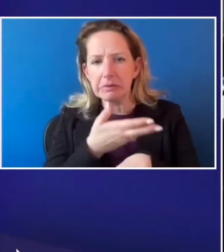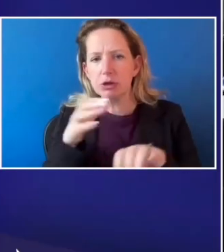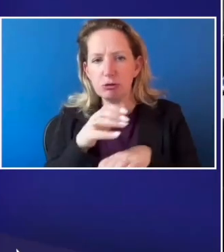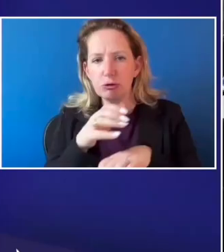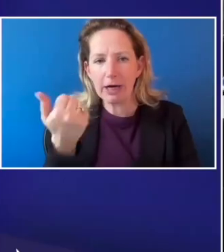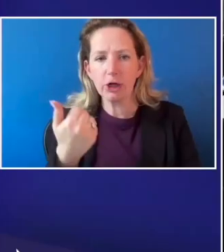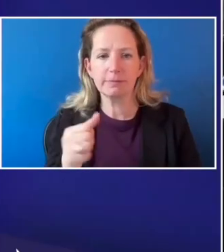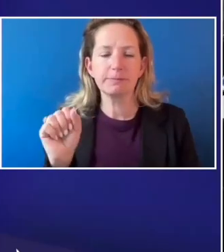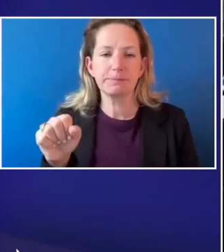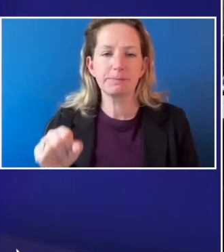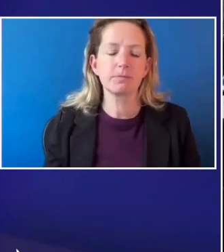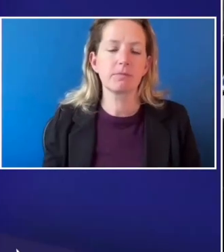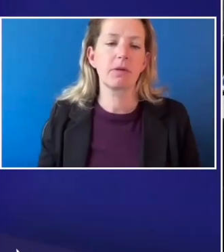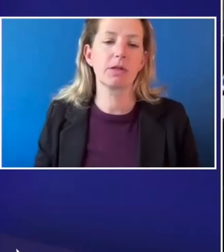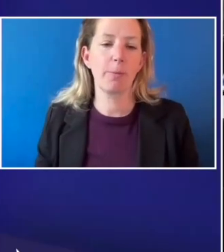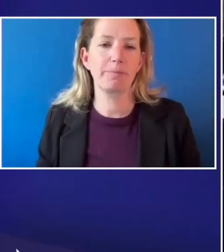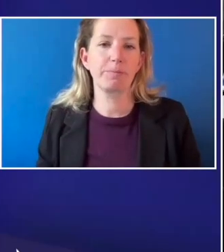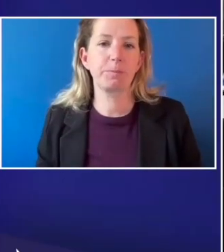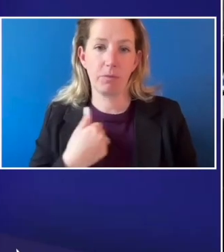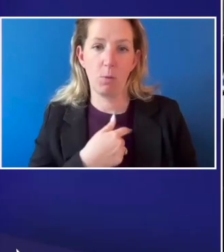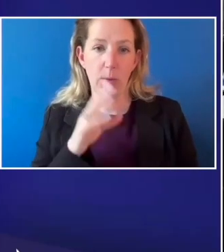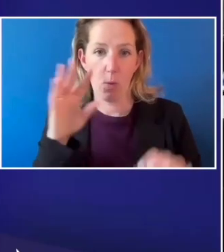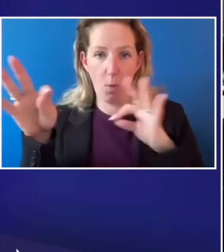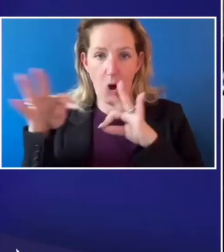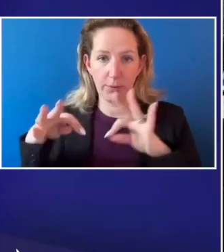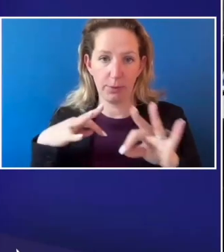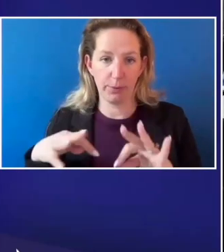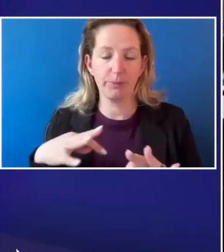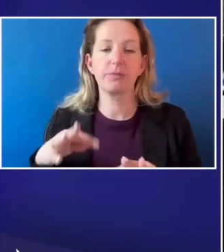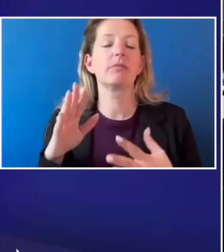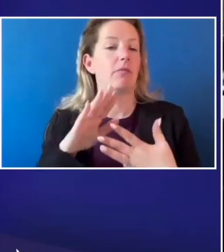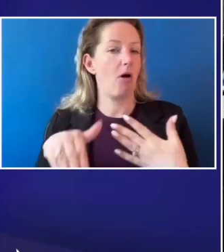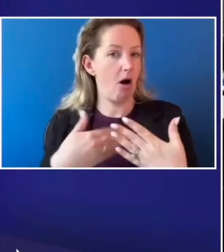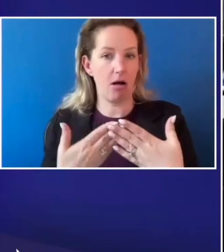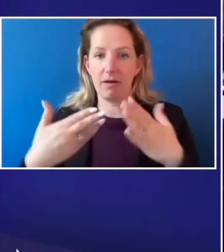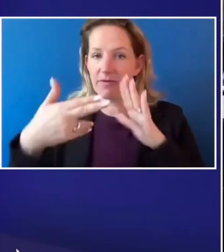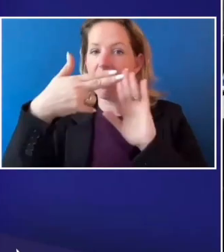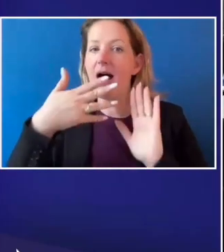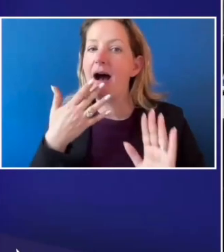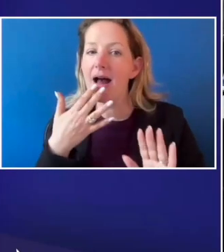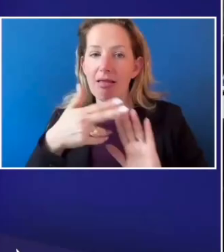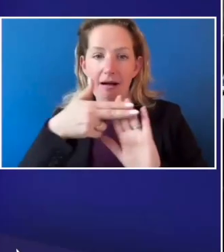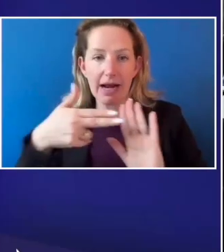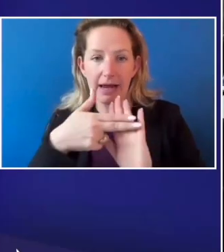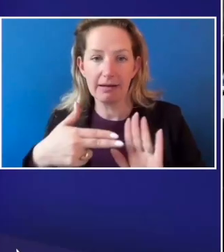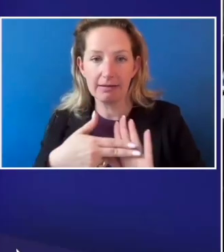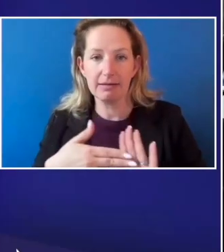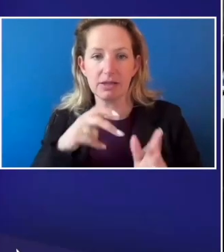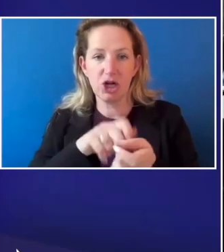Um, so we'll walk through, um, all the highlighted changes. Um, and, uh, and then, um,